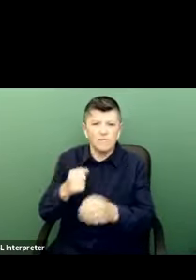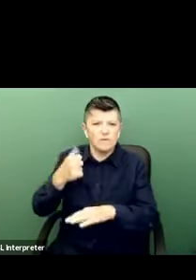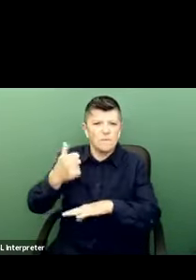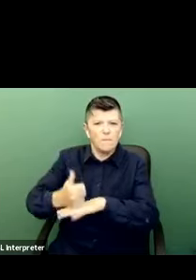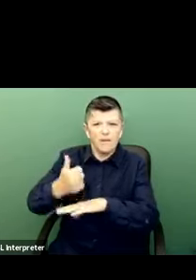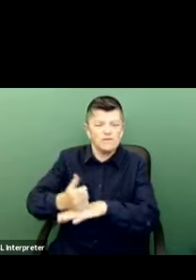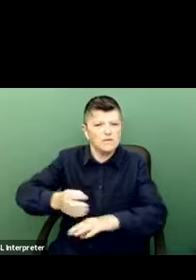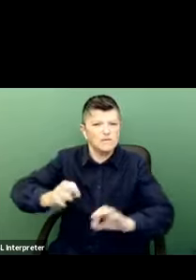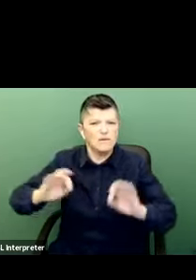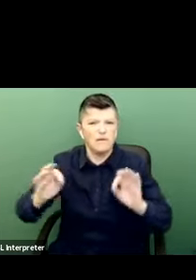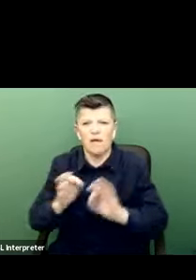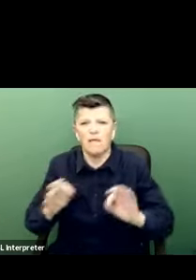Benton long